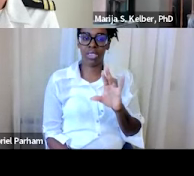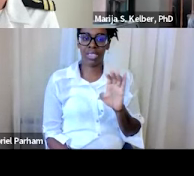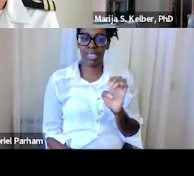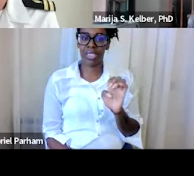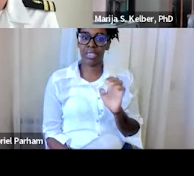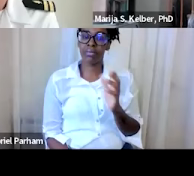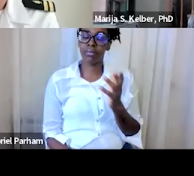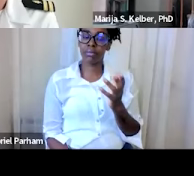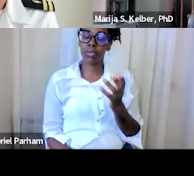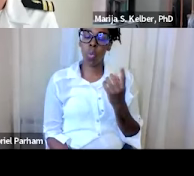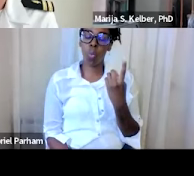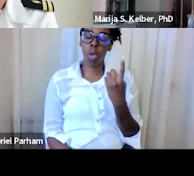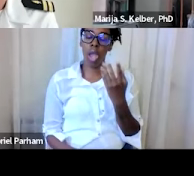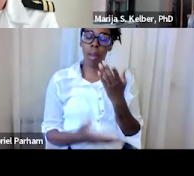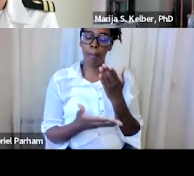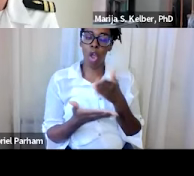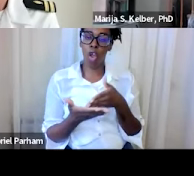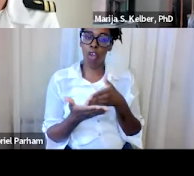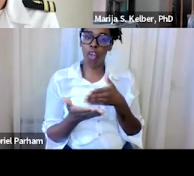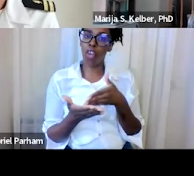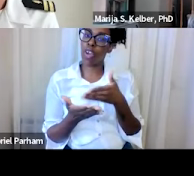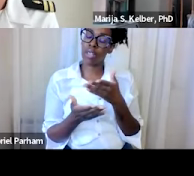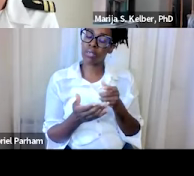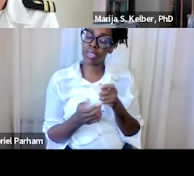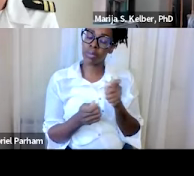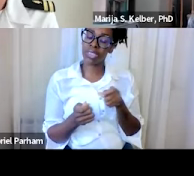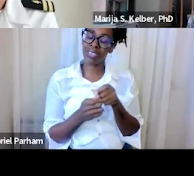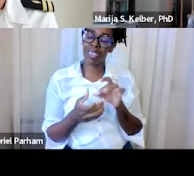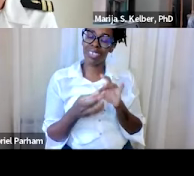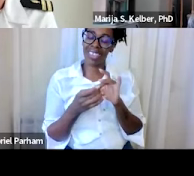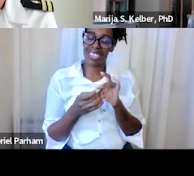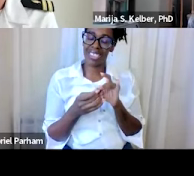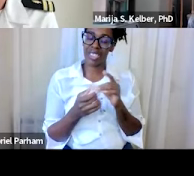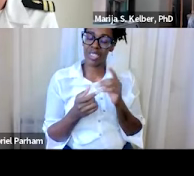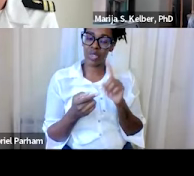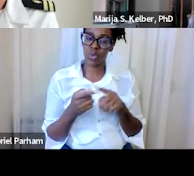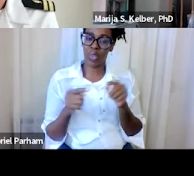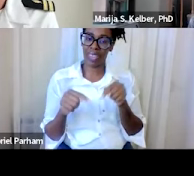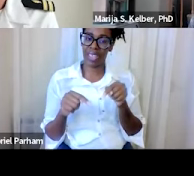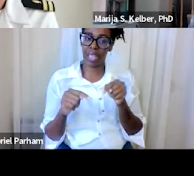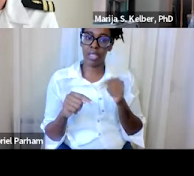but one of the aspects of it was particularly relevant here. So there individuals under investigation